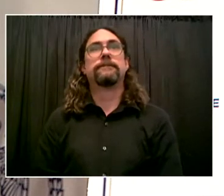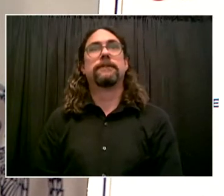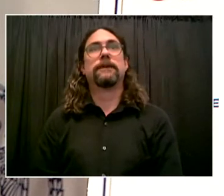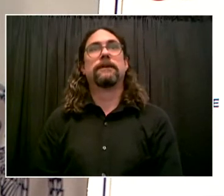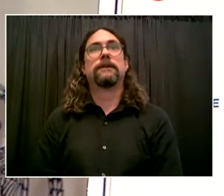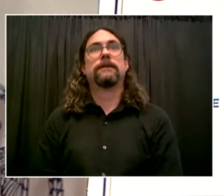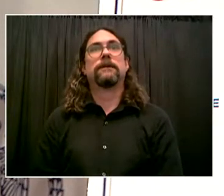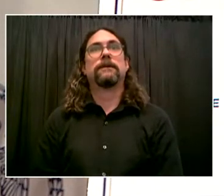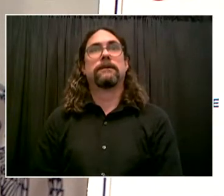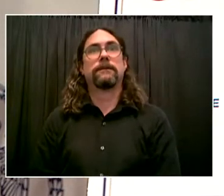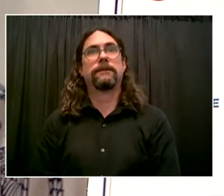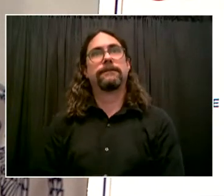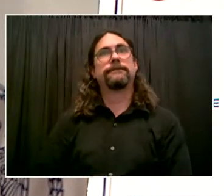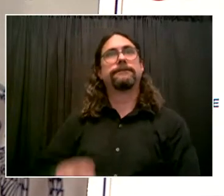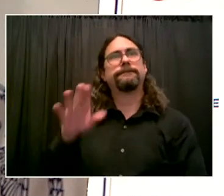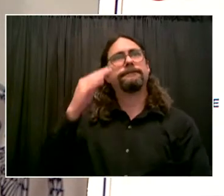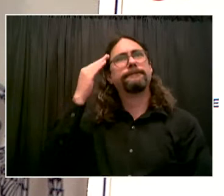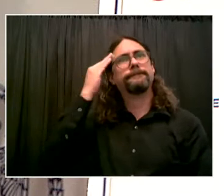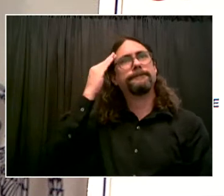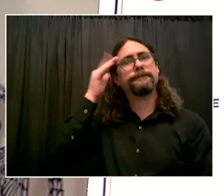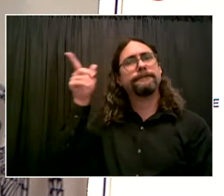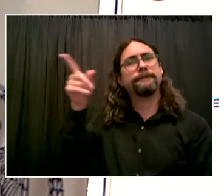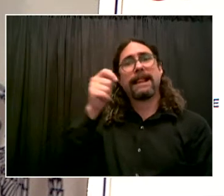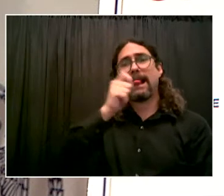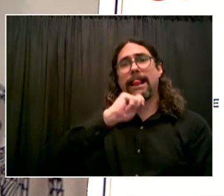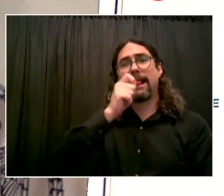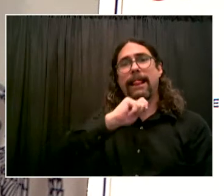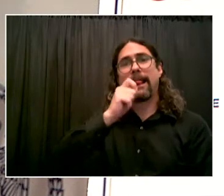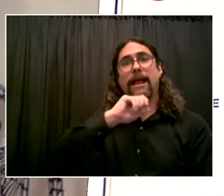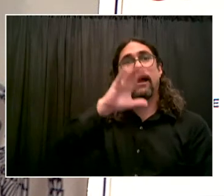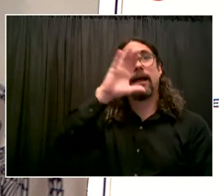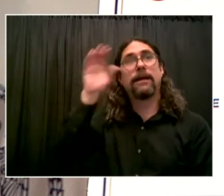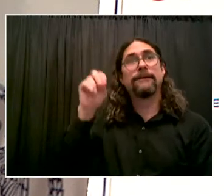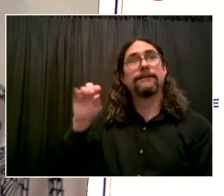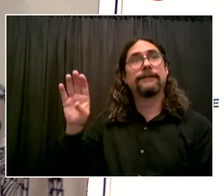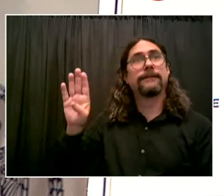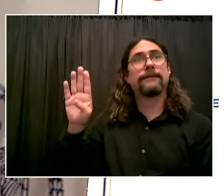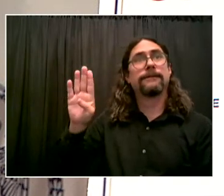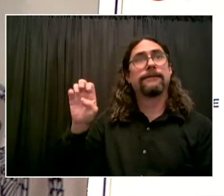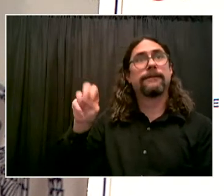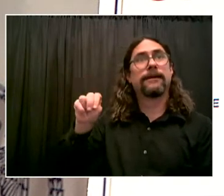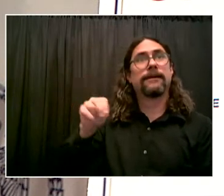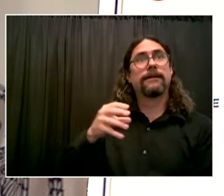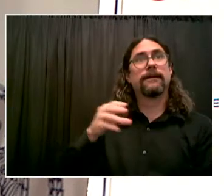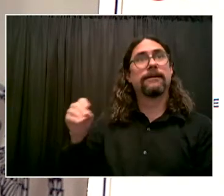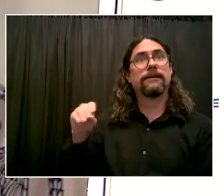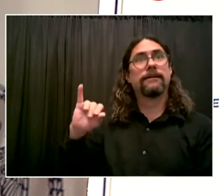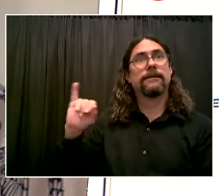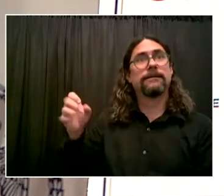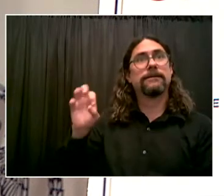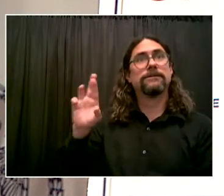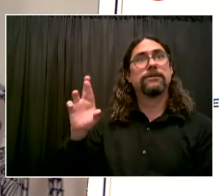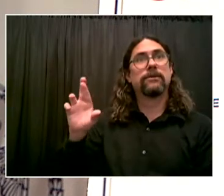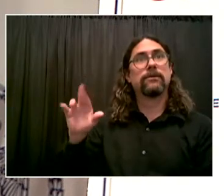BEN AND JERRY ANNOUNCED JOINING THE